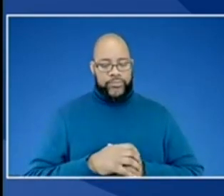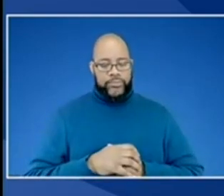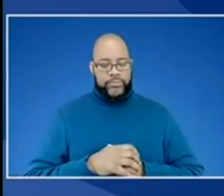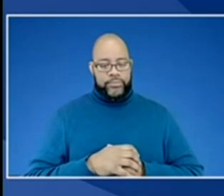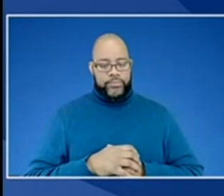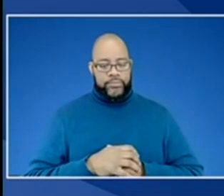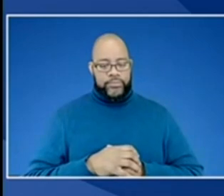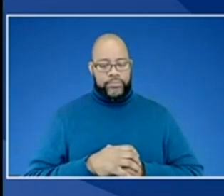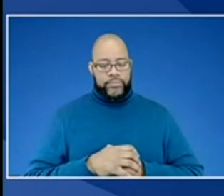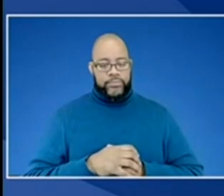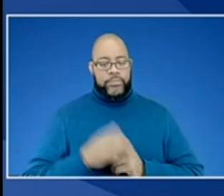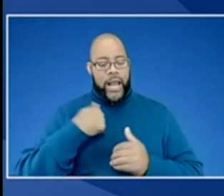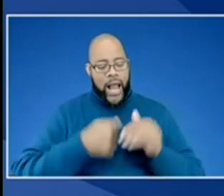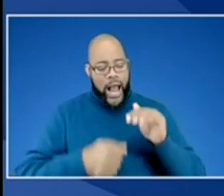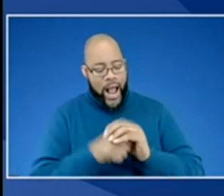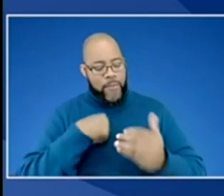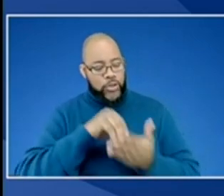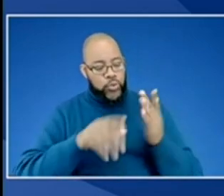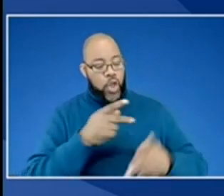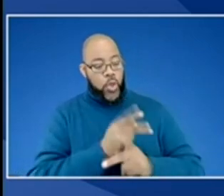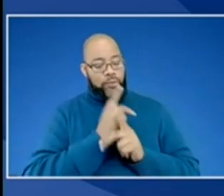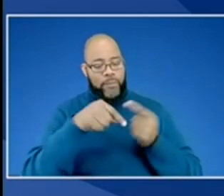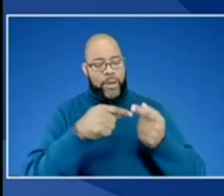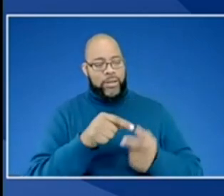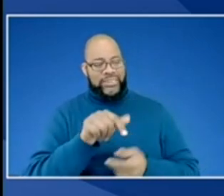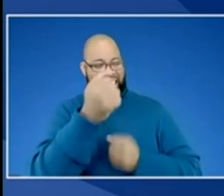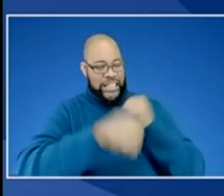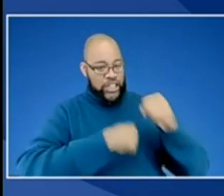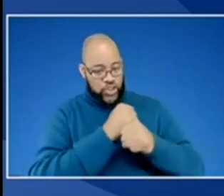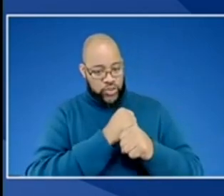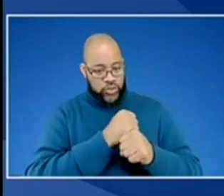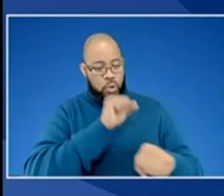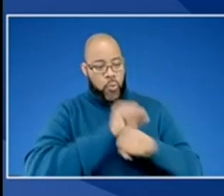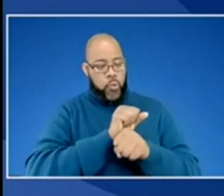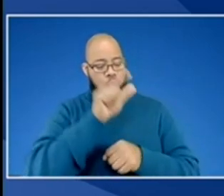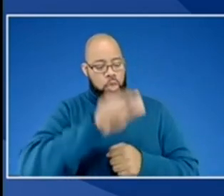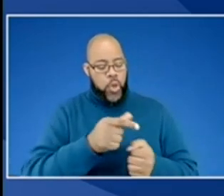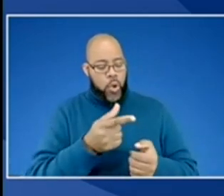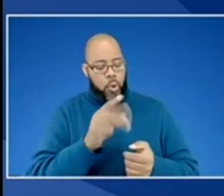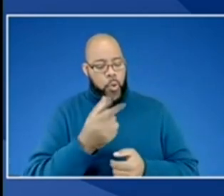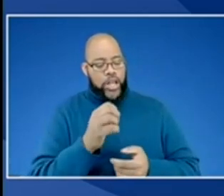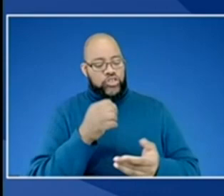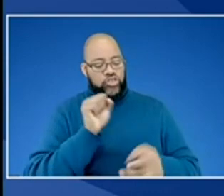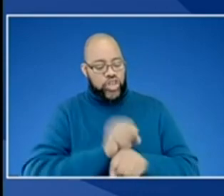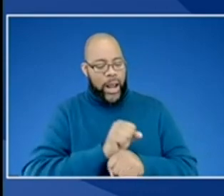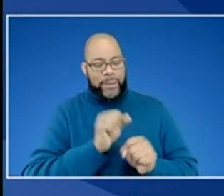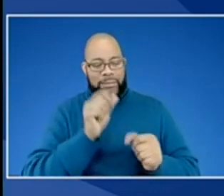I'd been hiding from my student loans for about a decade, working low wage jobs, barely able to pay my bills.